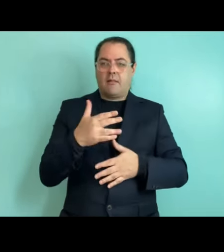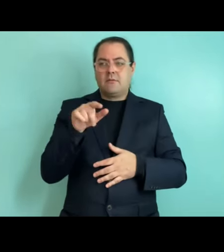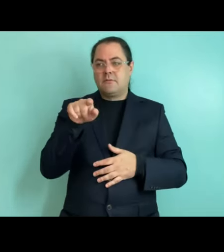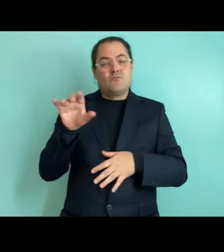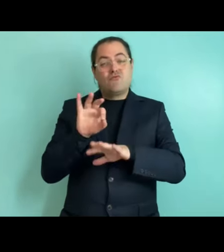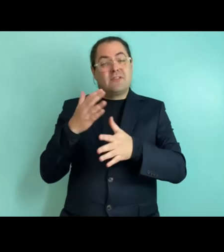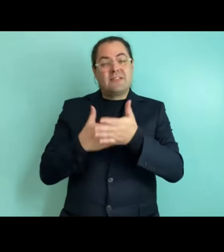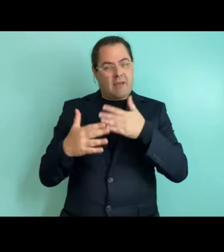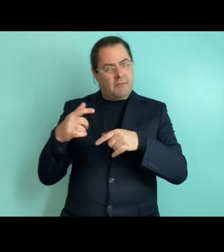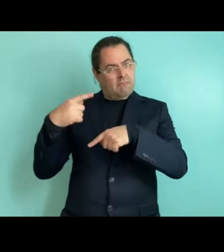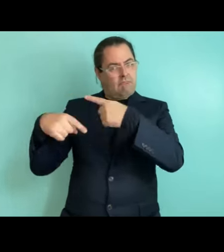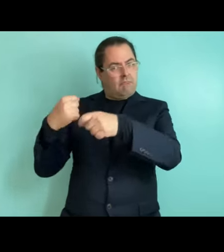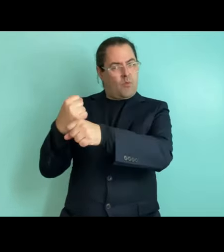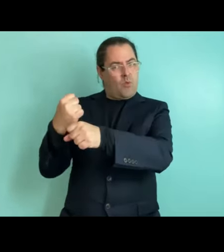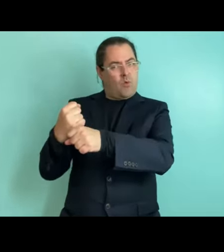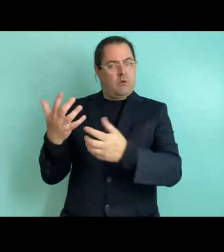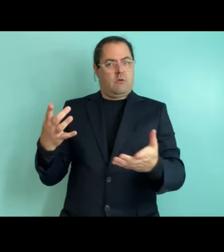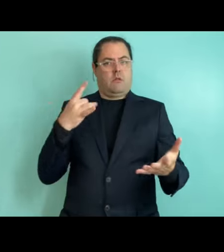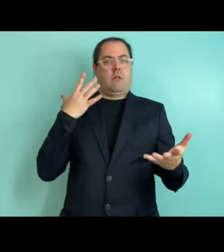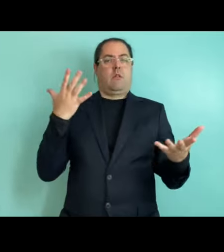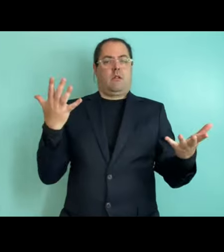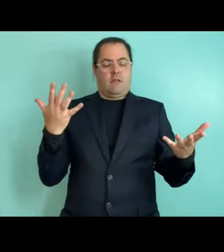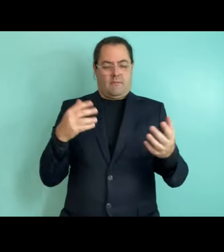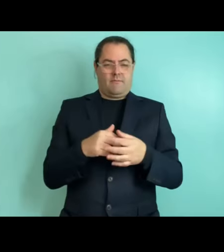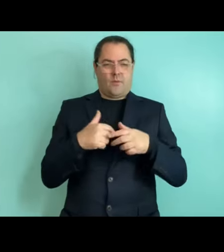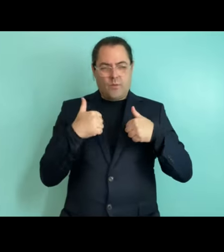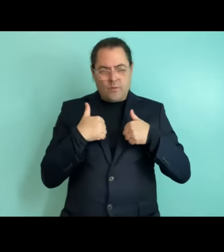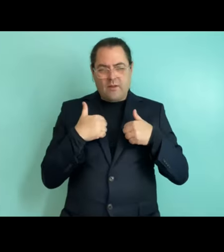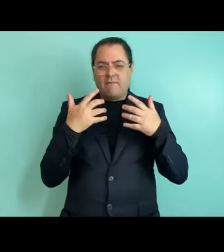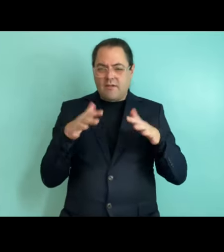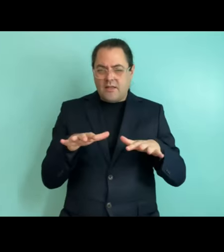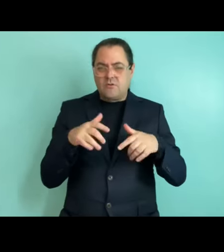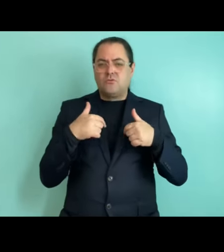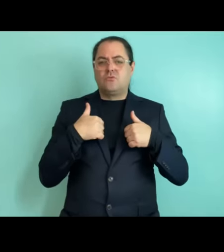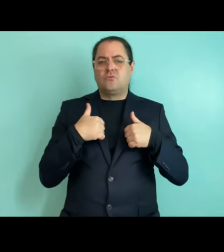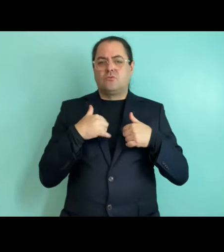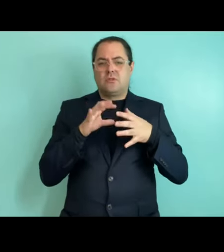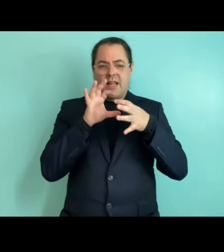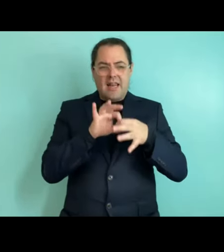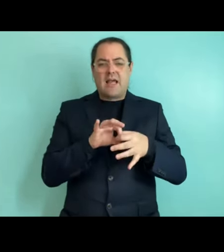12:18:16 So we put out in purpose working closely with the Add survives, we strongly